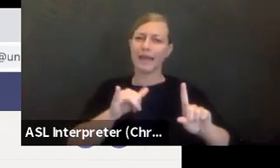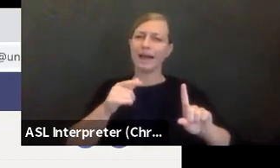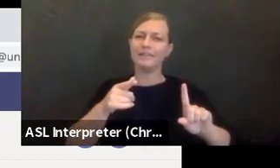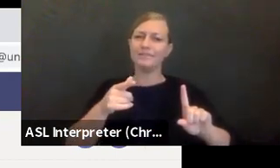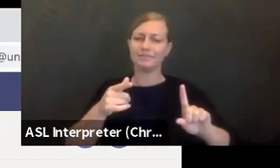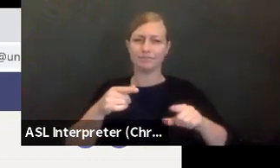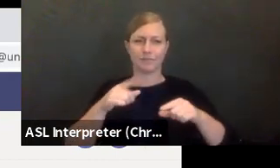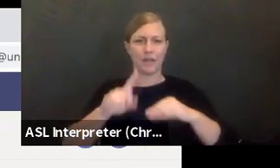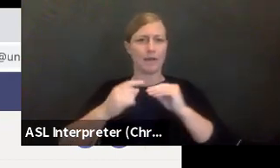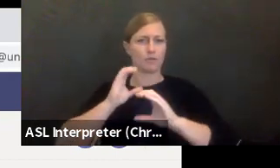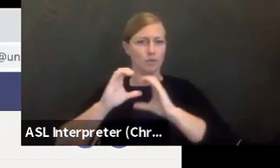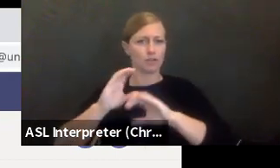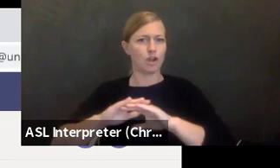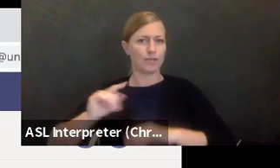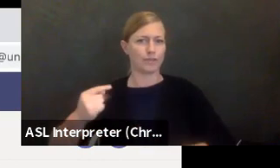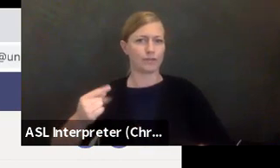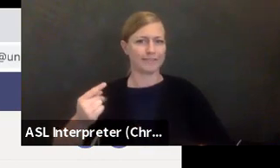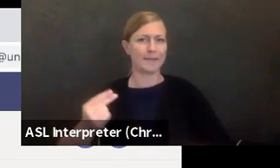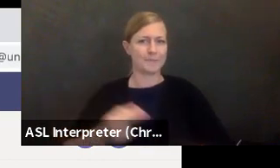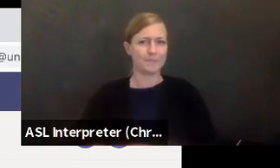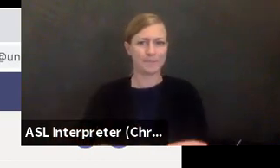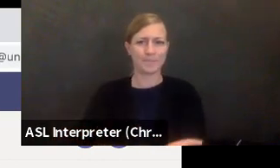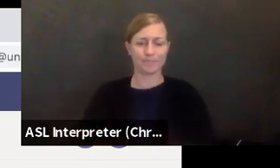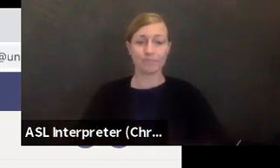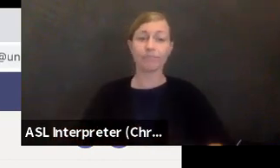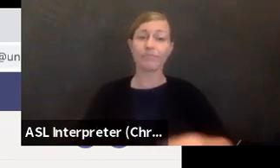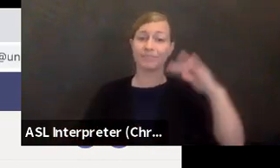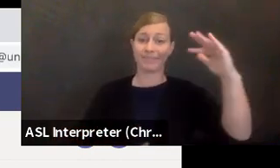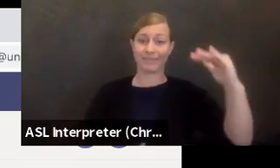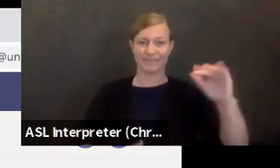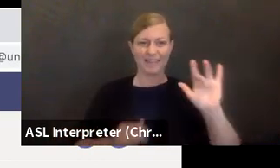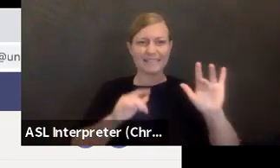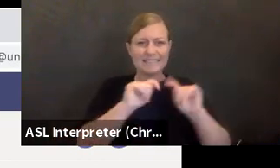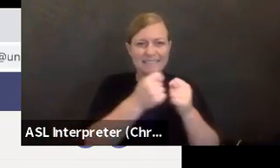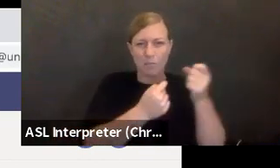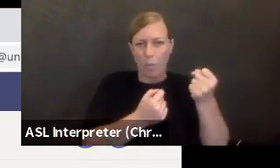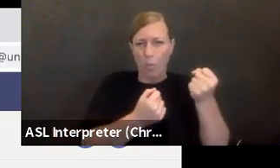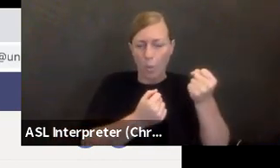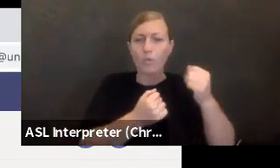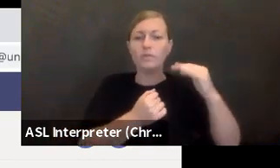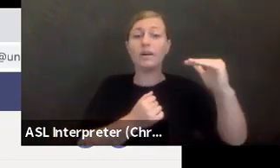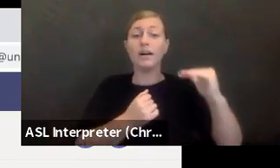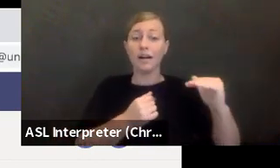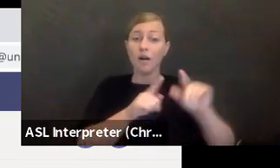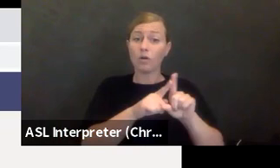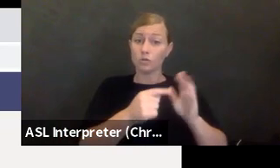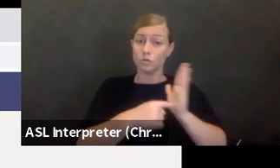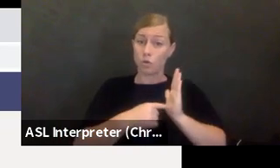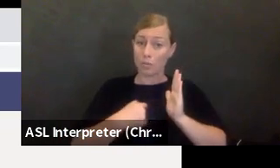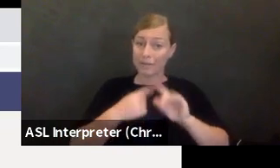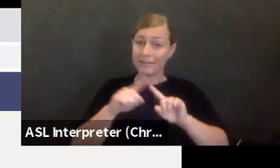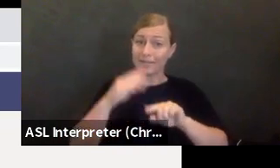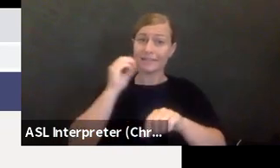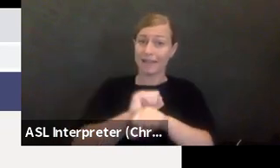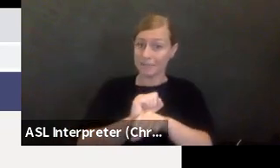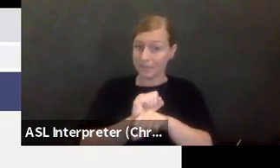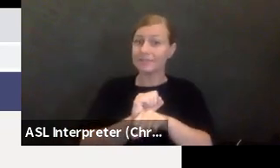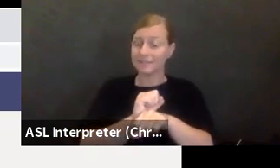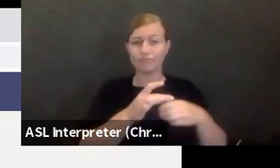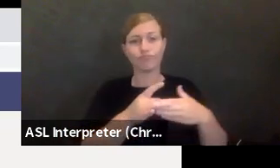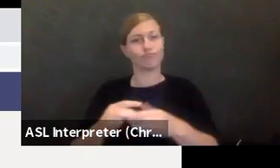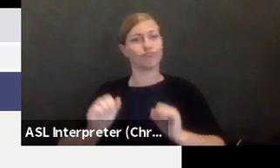and make it a group chat which we have done in a couple of these;